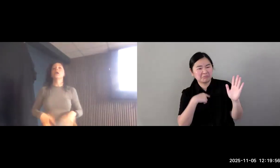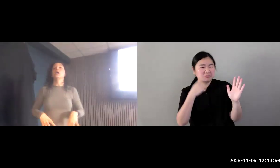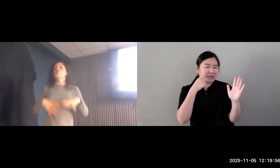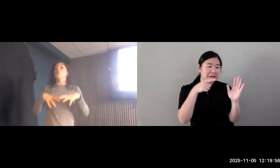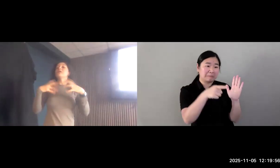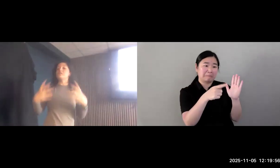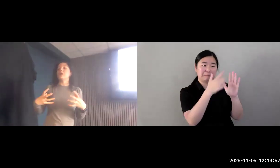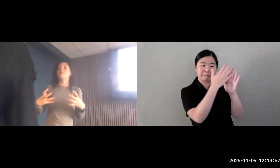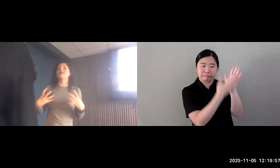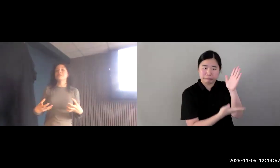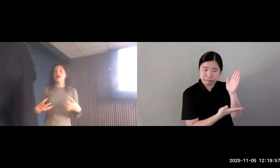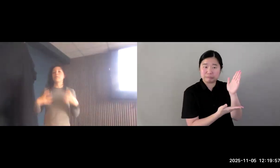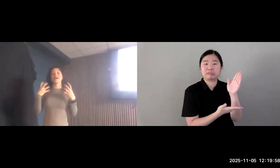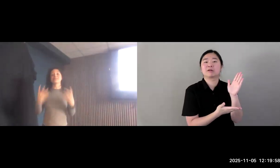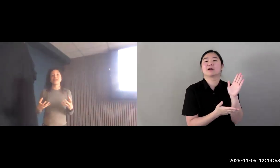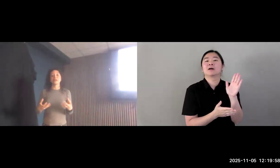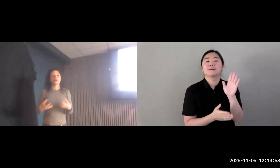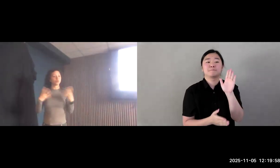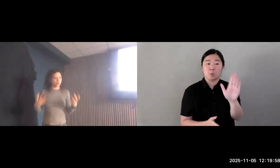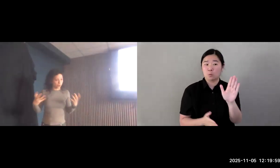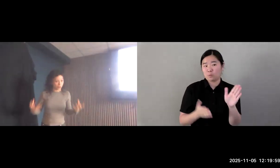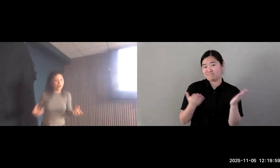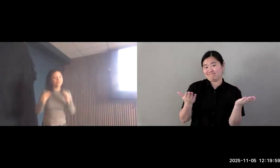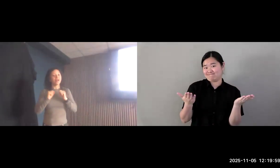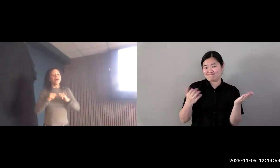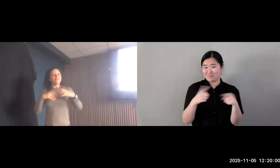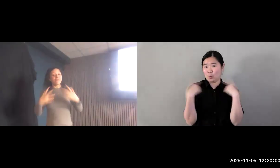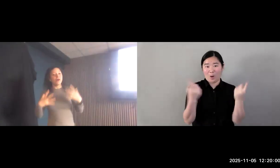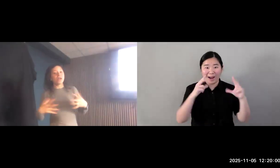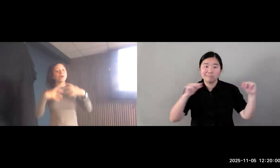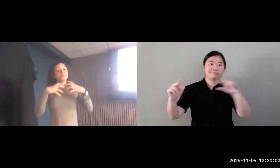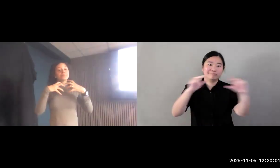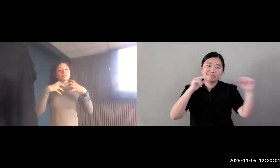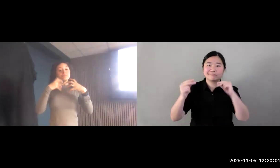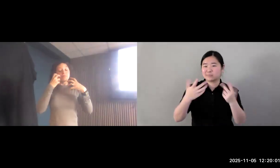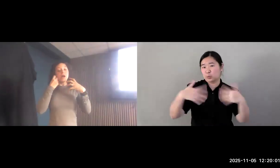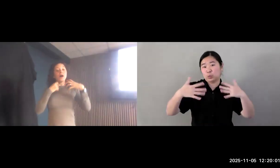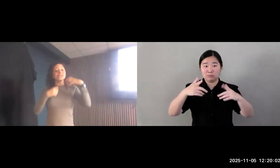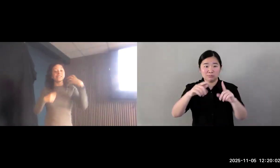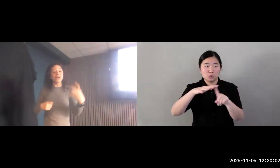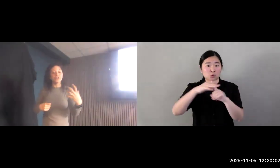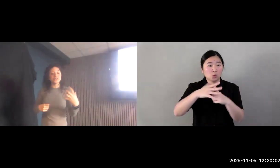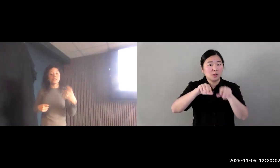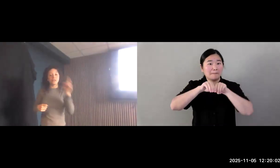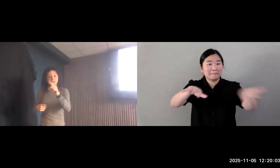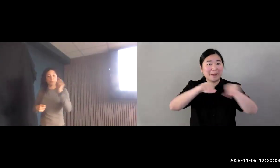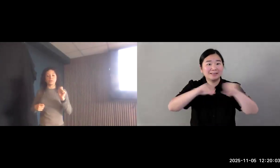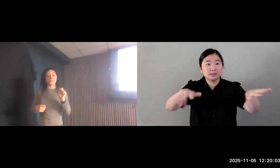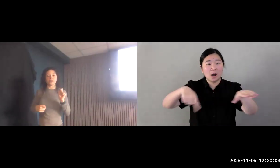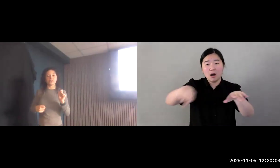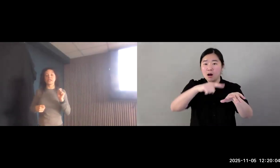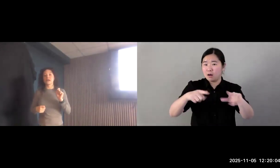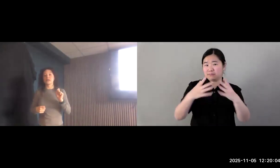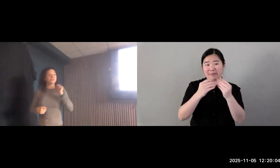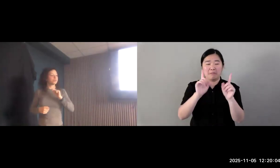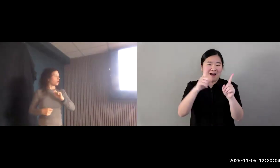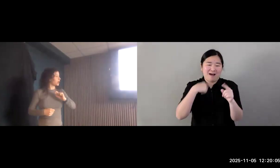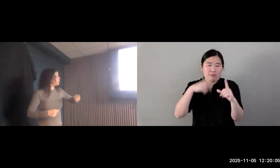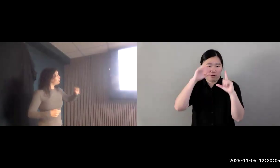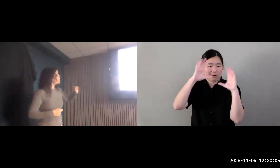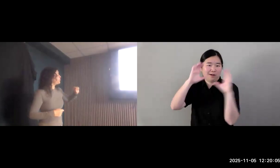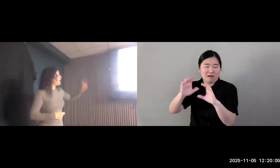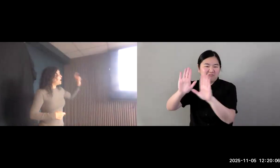So, a study by Stamp and Sandler 2021 found that signers, that's supposed to be signers, not signs, sorry.